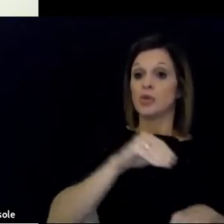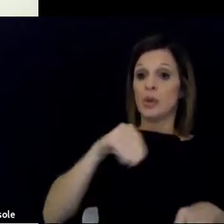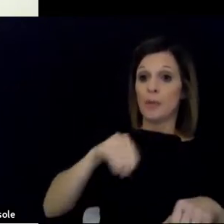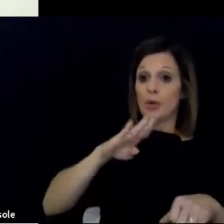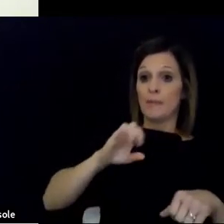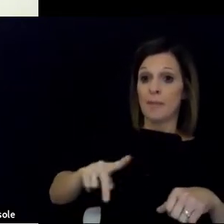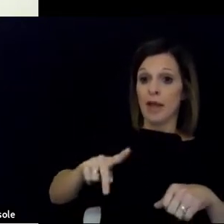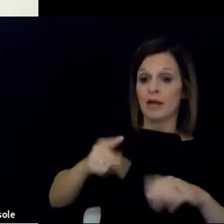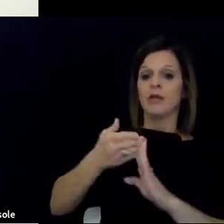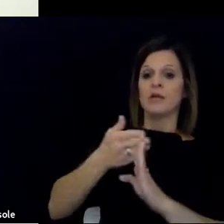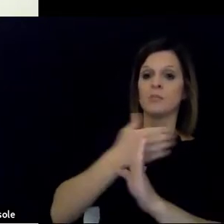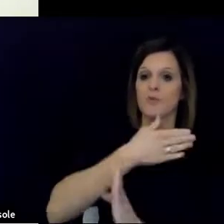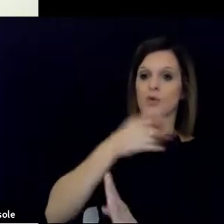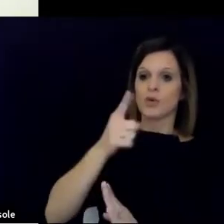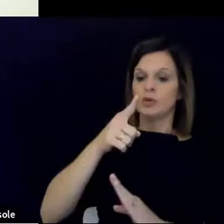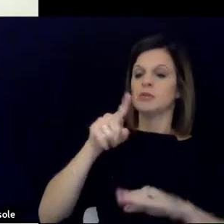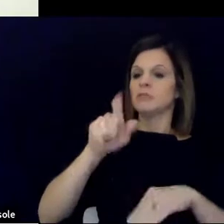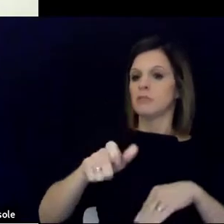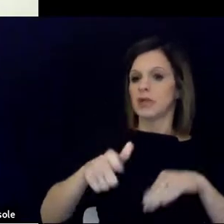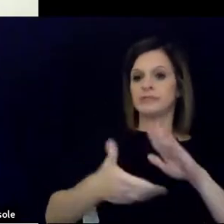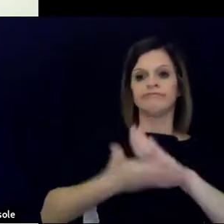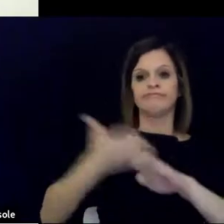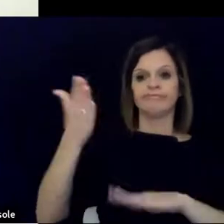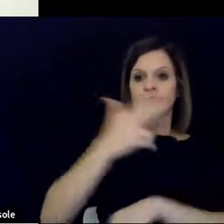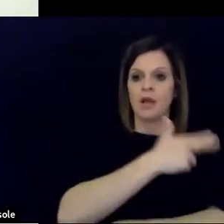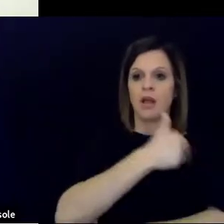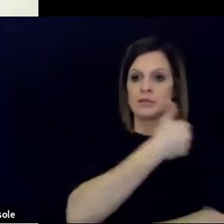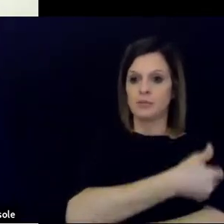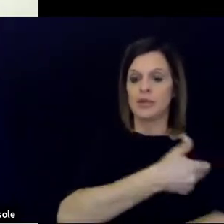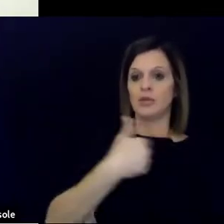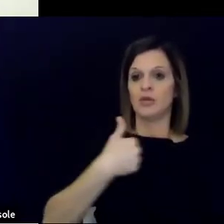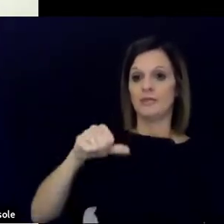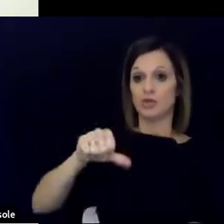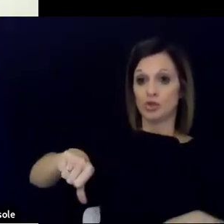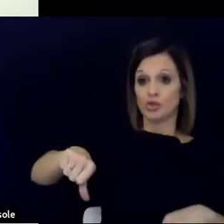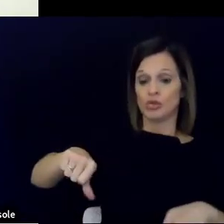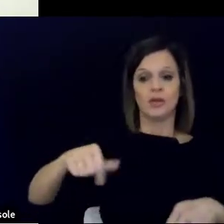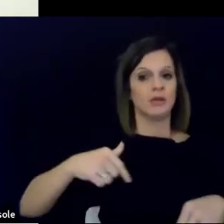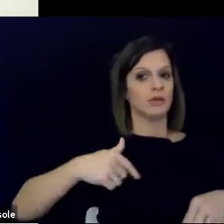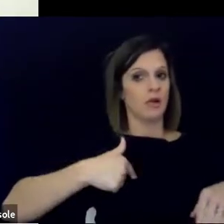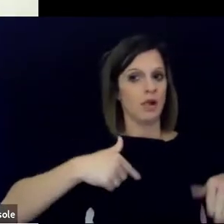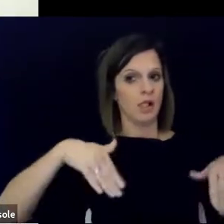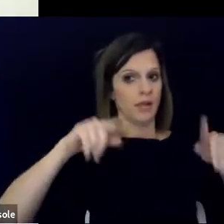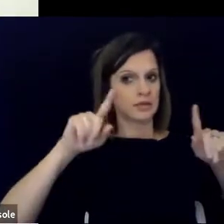and have it surgically put back in. I haven't tested that, but Jacob didn't do this actually,